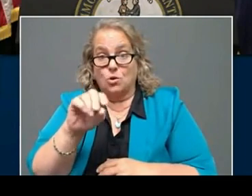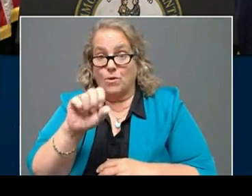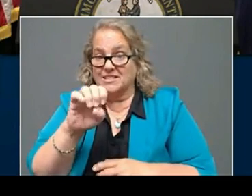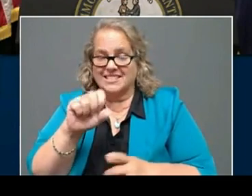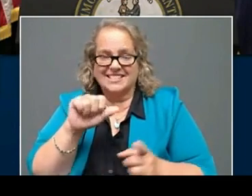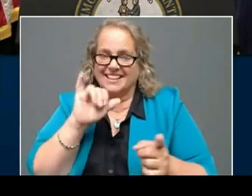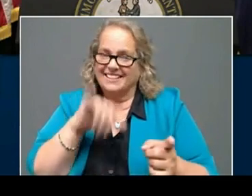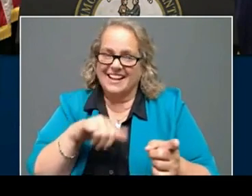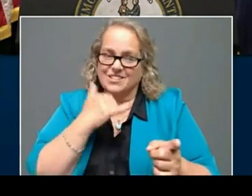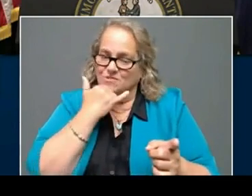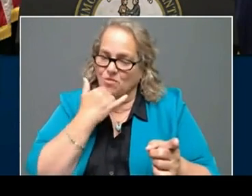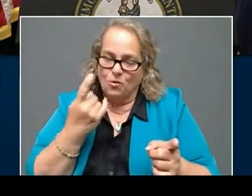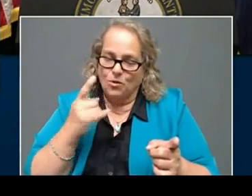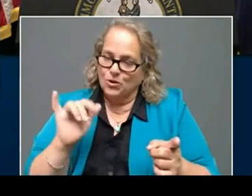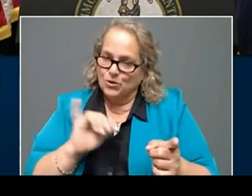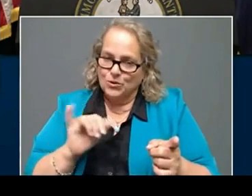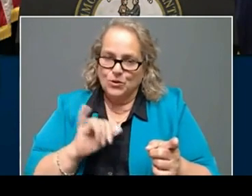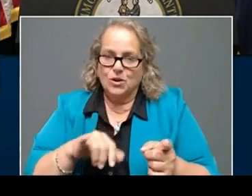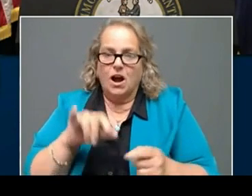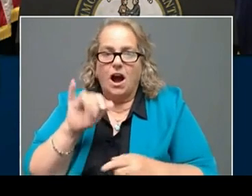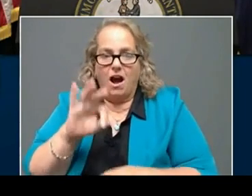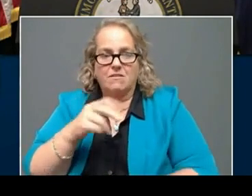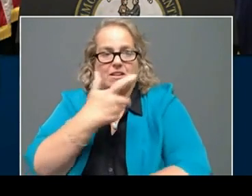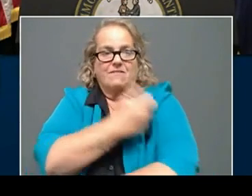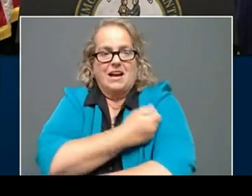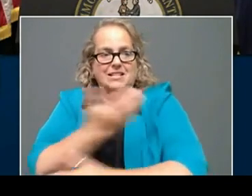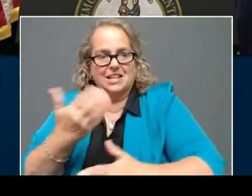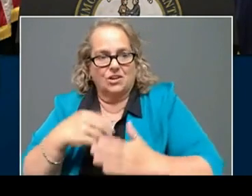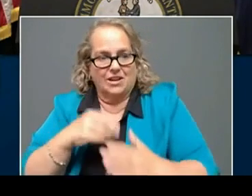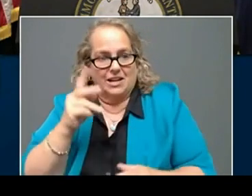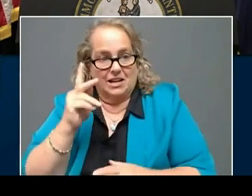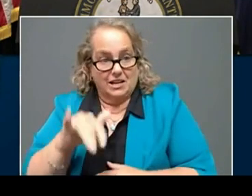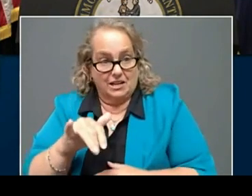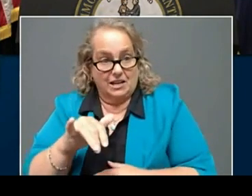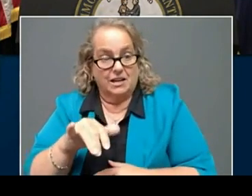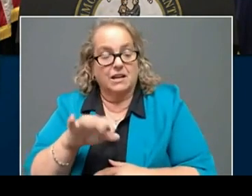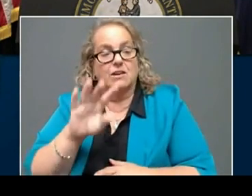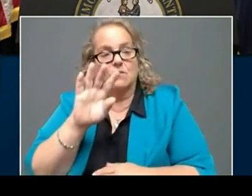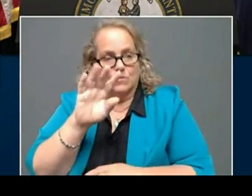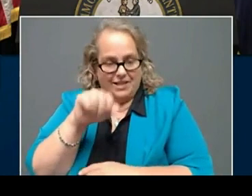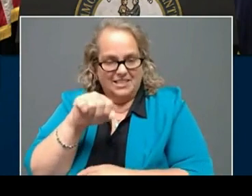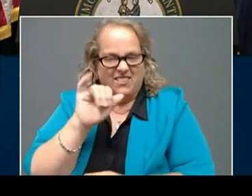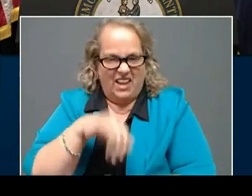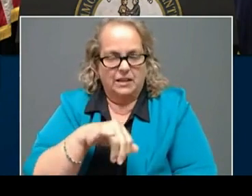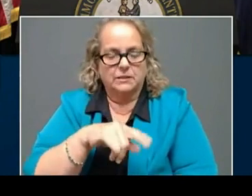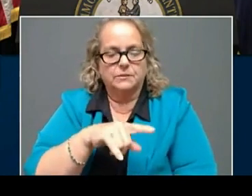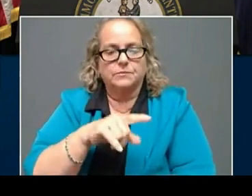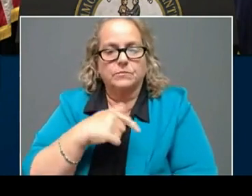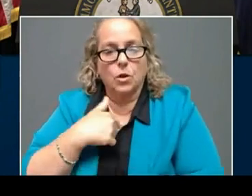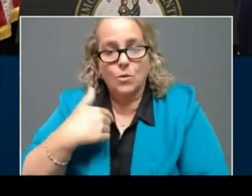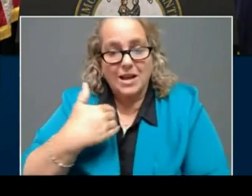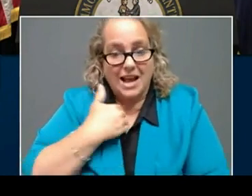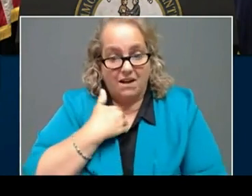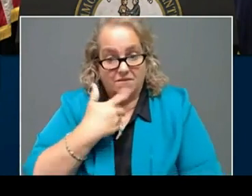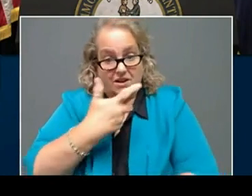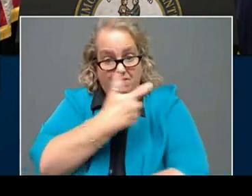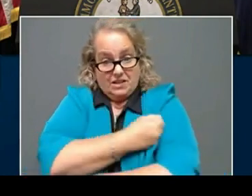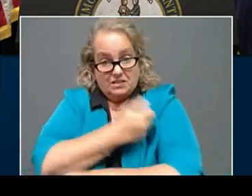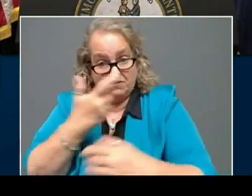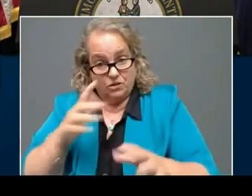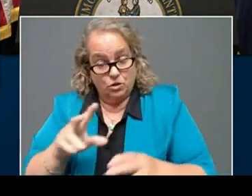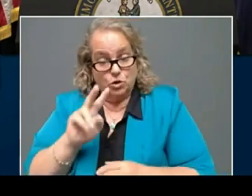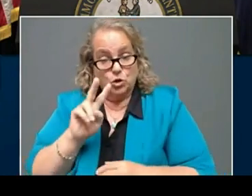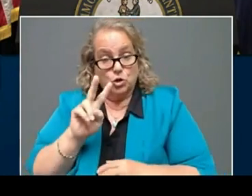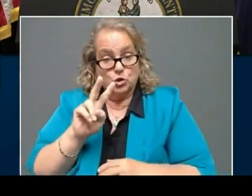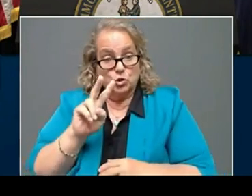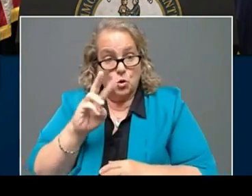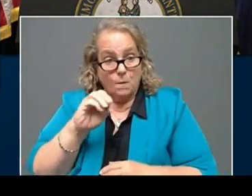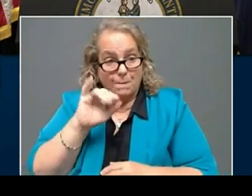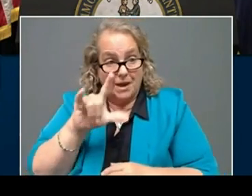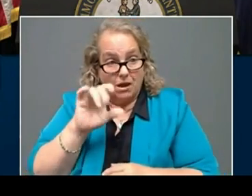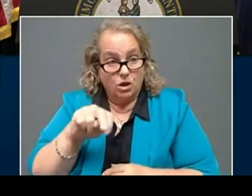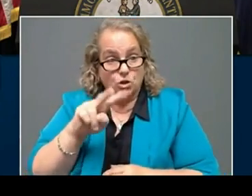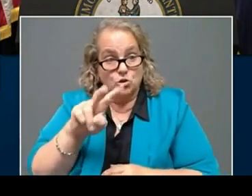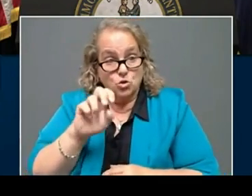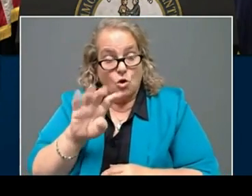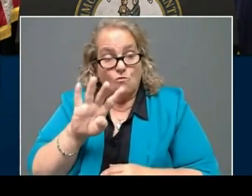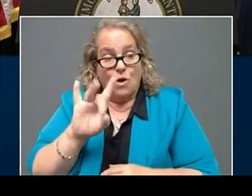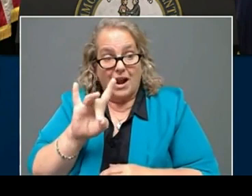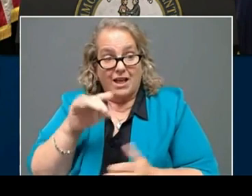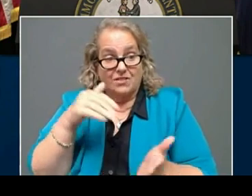vaccine here in Kentucky. Uh, that's it. We have vaccinated too, 248235 persons